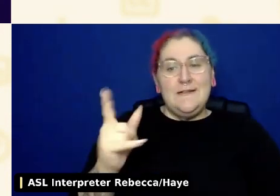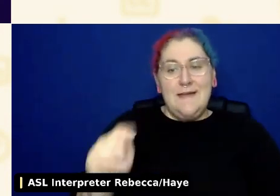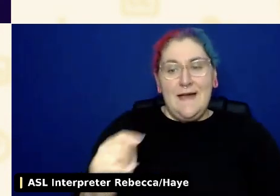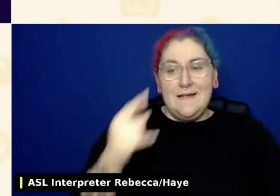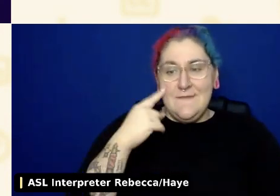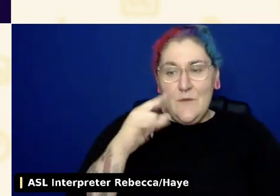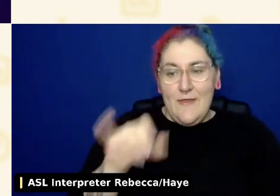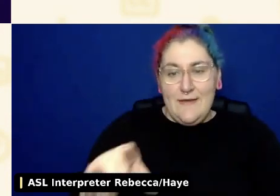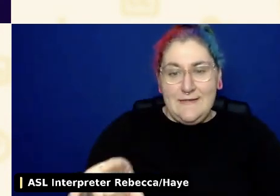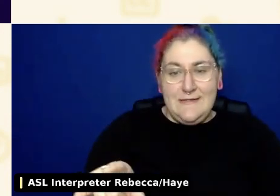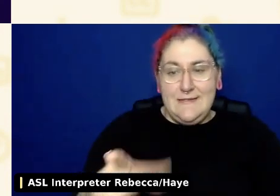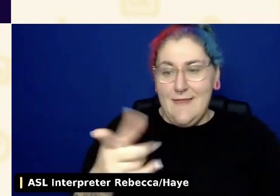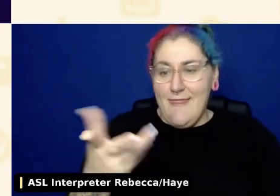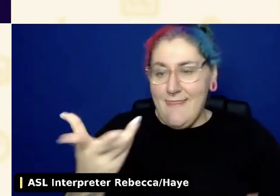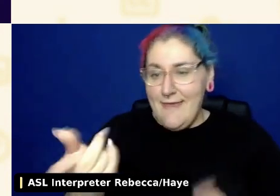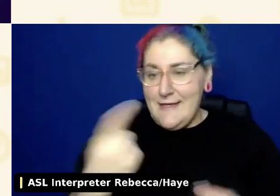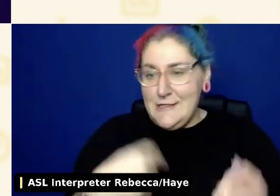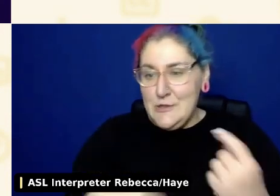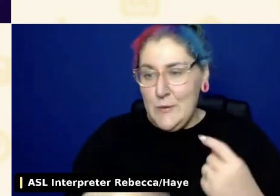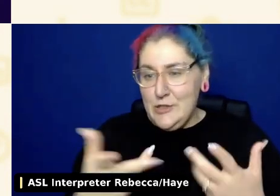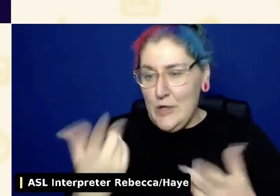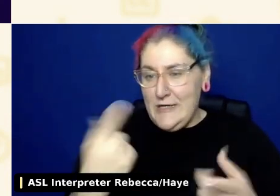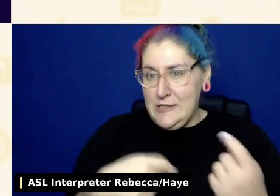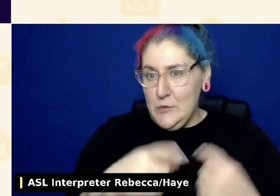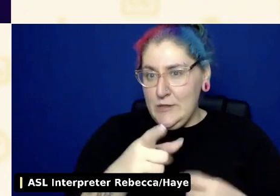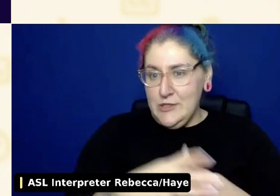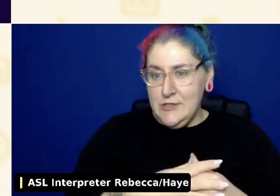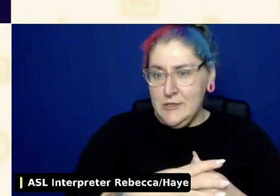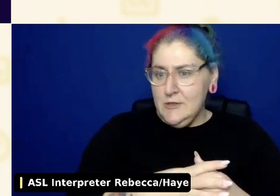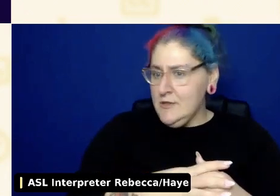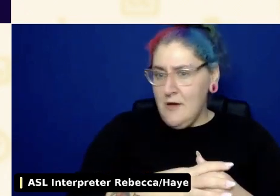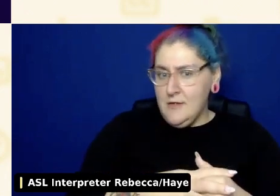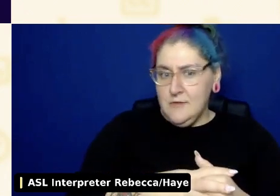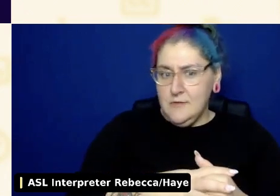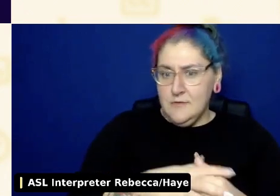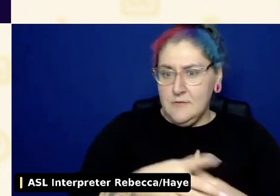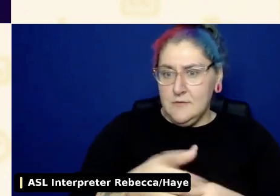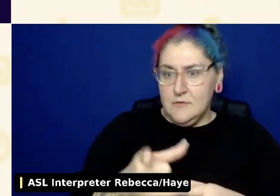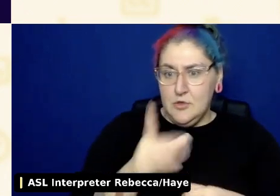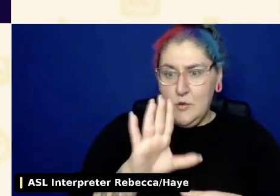So we've given an alternative text that references the ID number